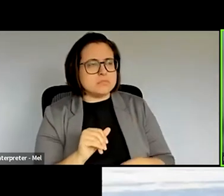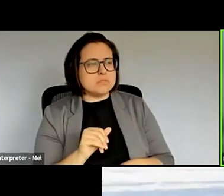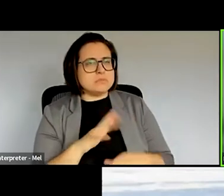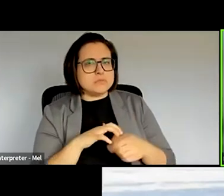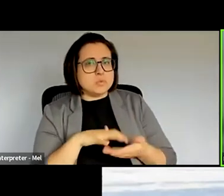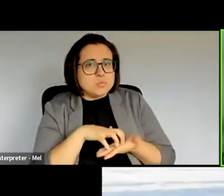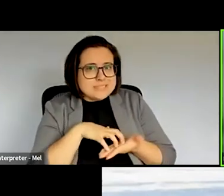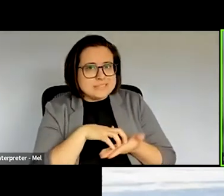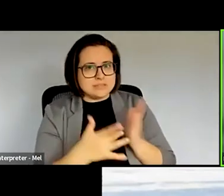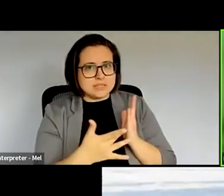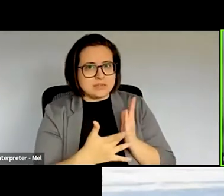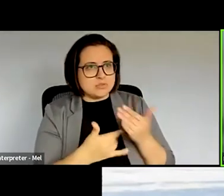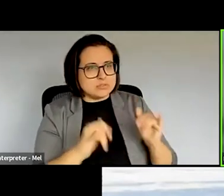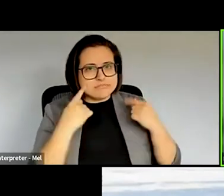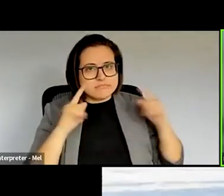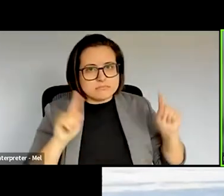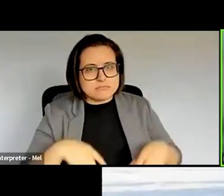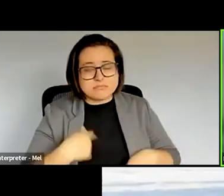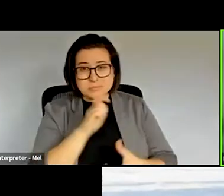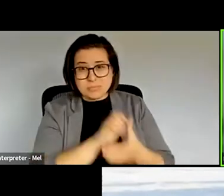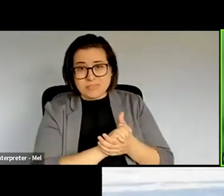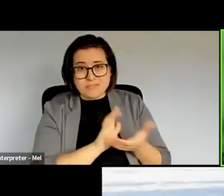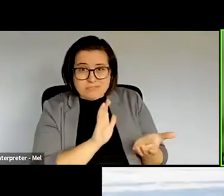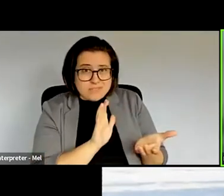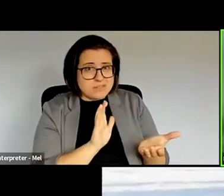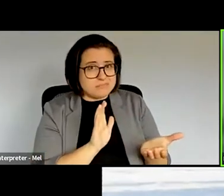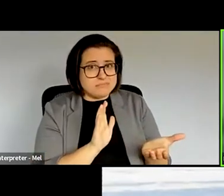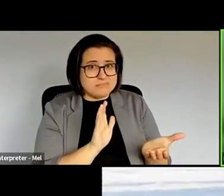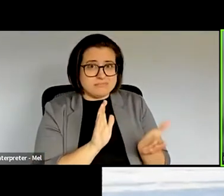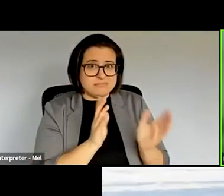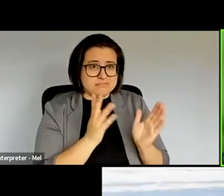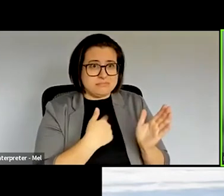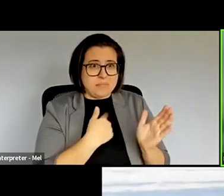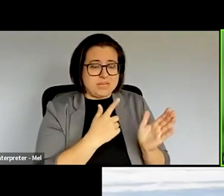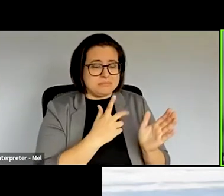technology -- and certainly, I believe in my devoted and wonderful friends and colleagues